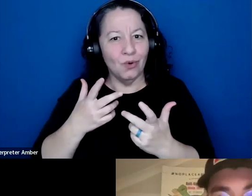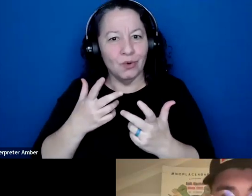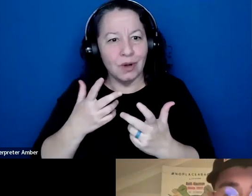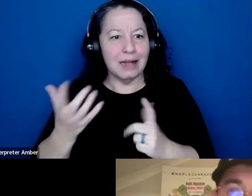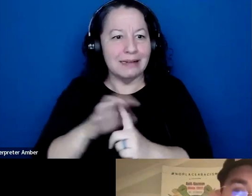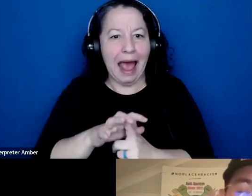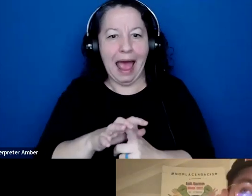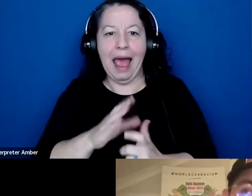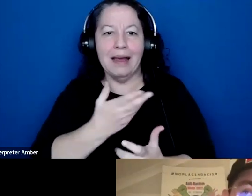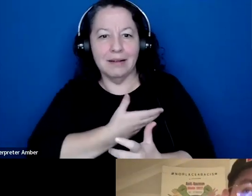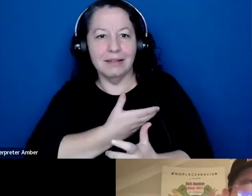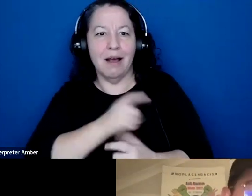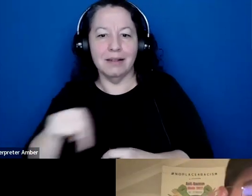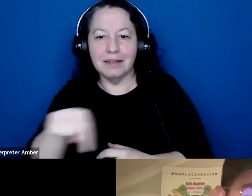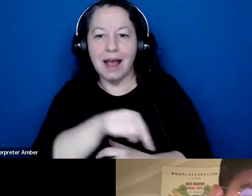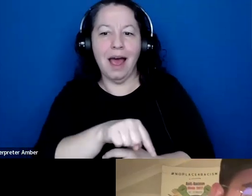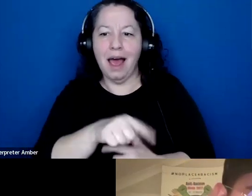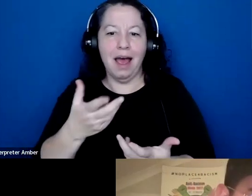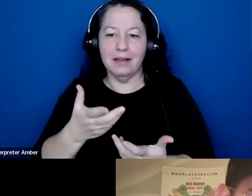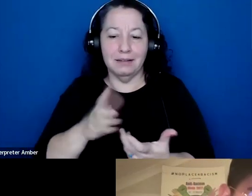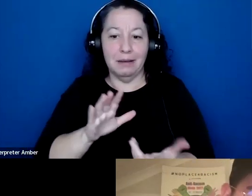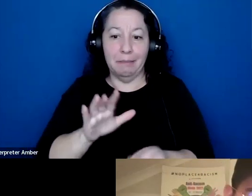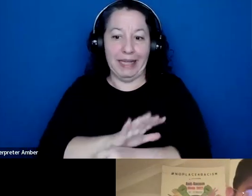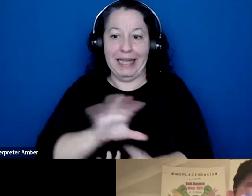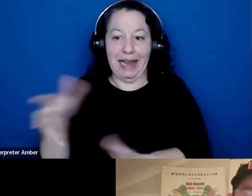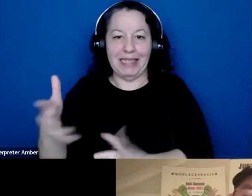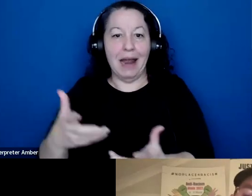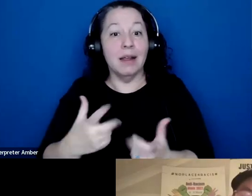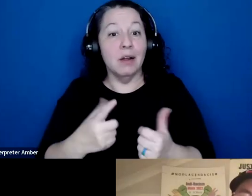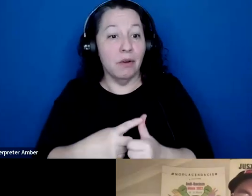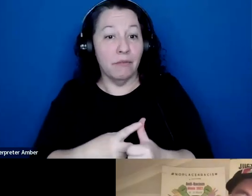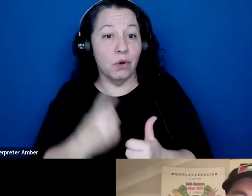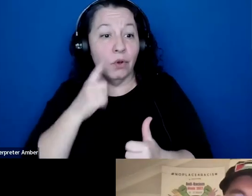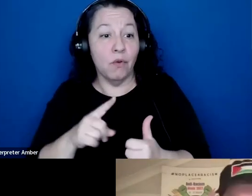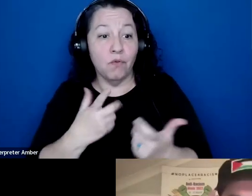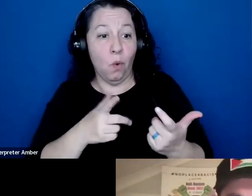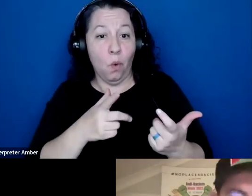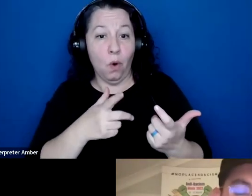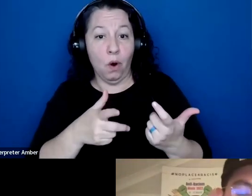has proven completely devastating, one for the immediate environmental conditions